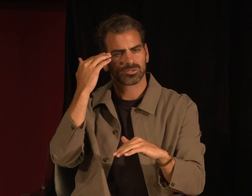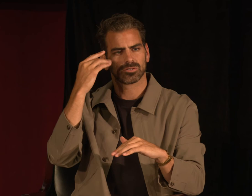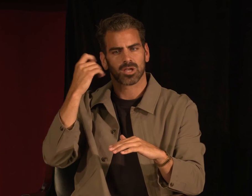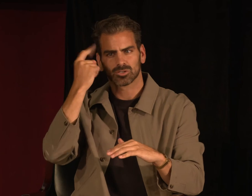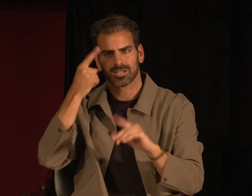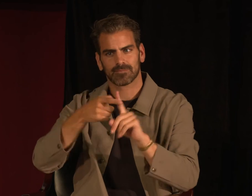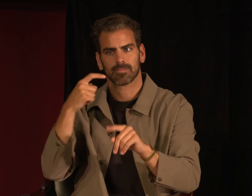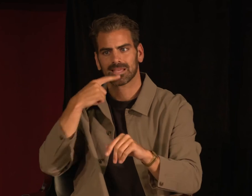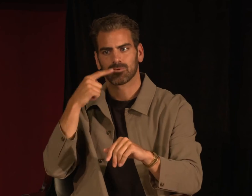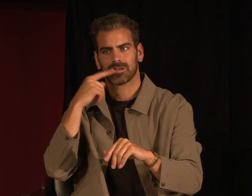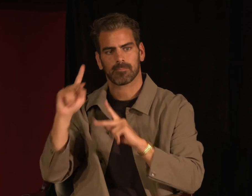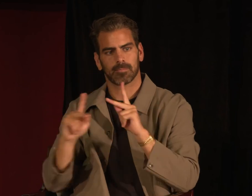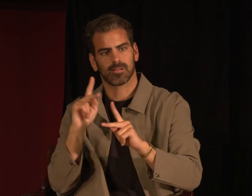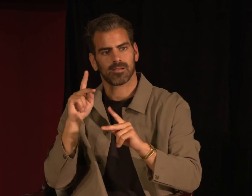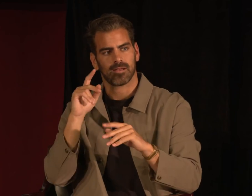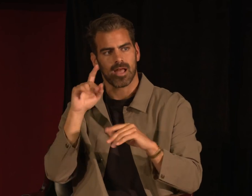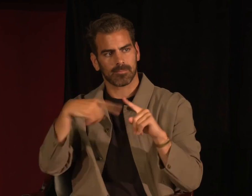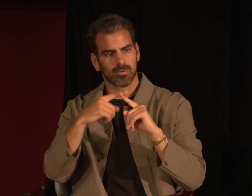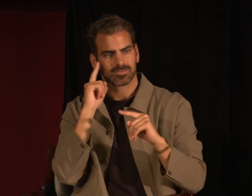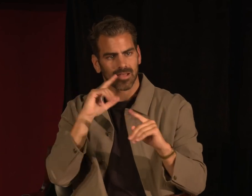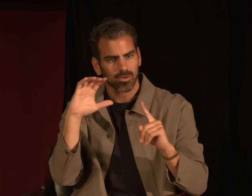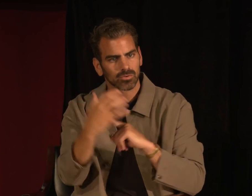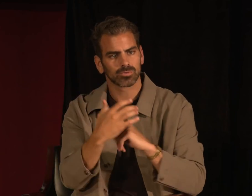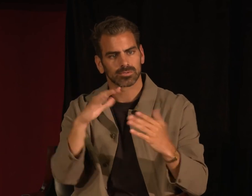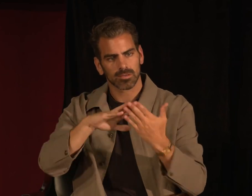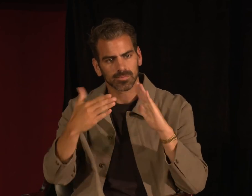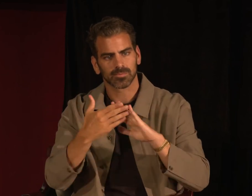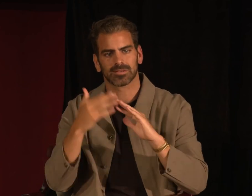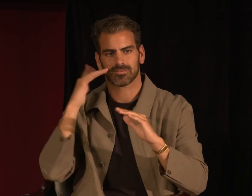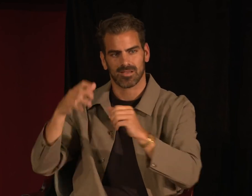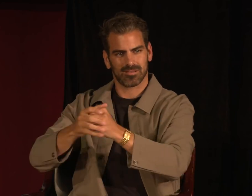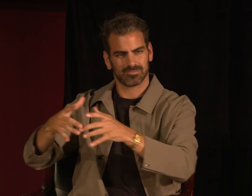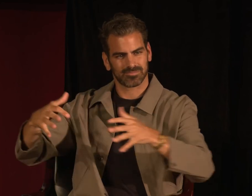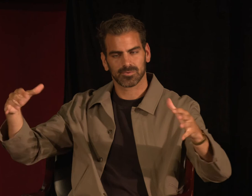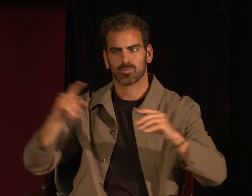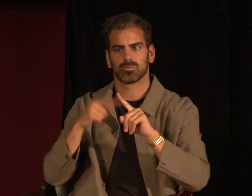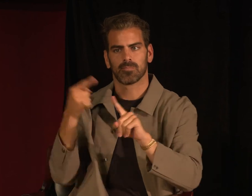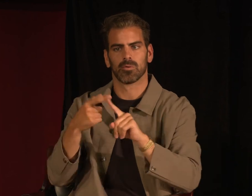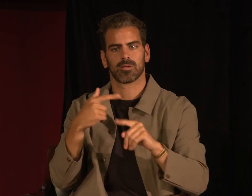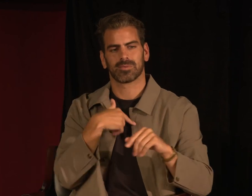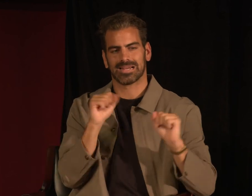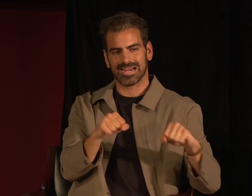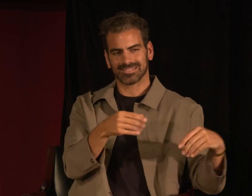will really build that awareness of sort of how we're different from Deaf people and how our culture is so rich and how our community is so robust.